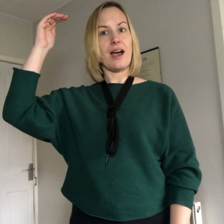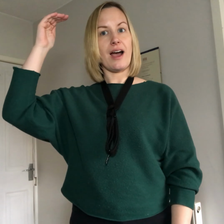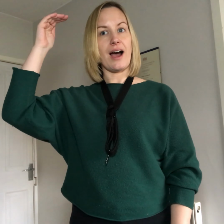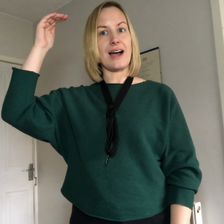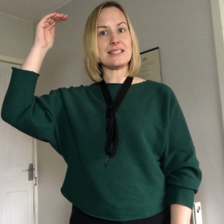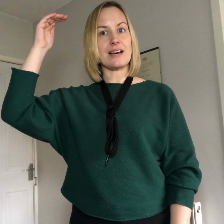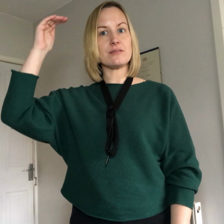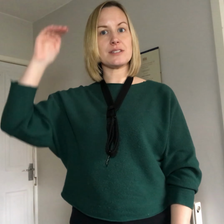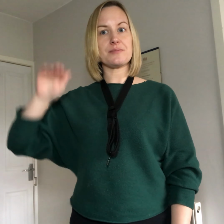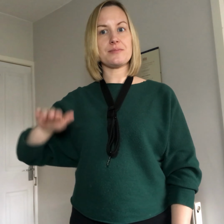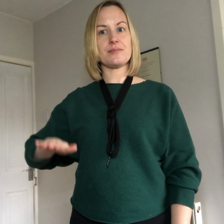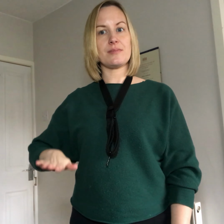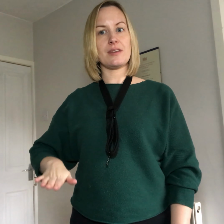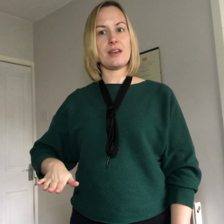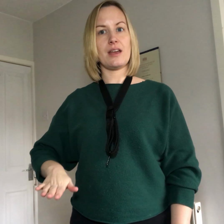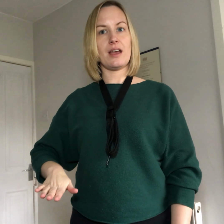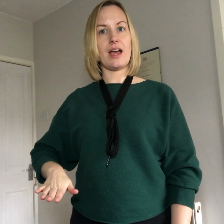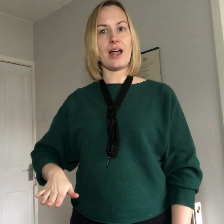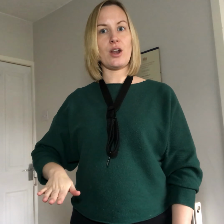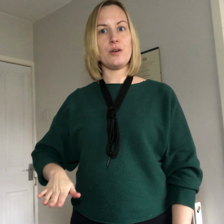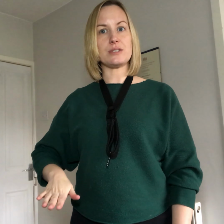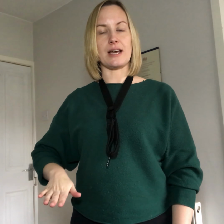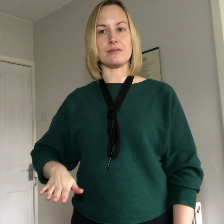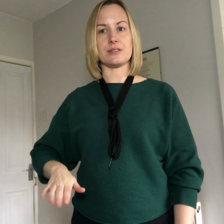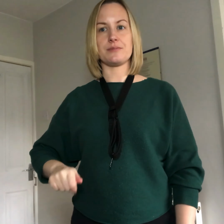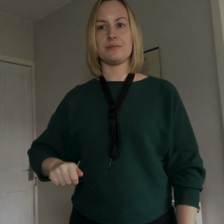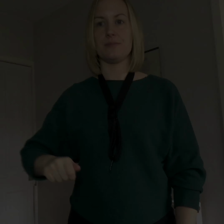High sounds, and low sounds.